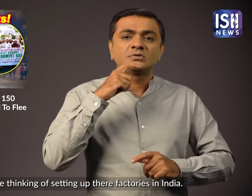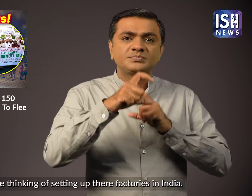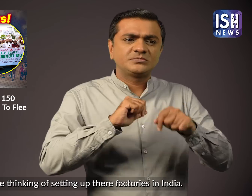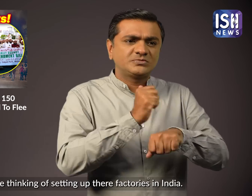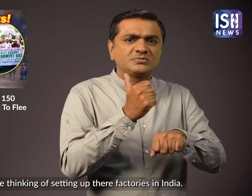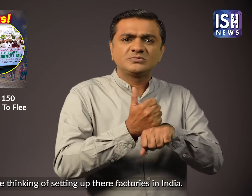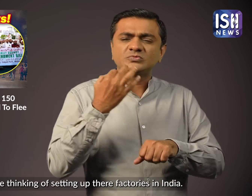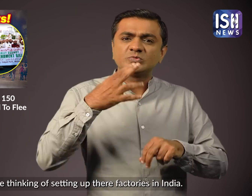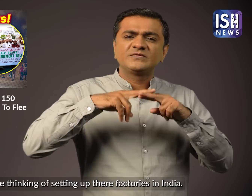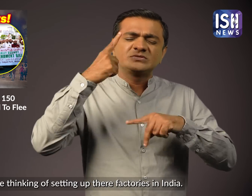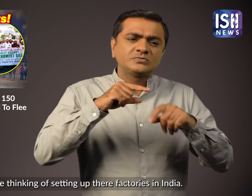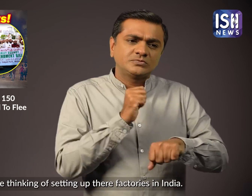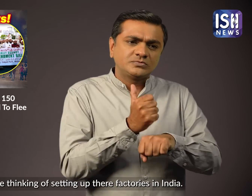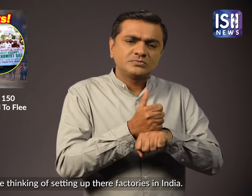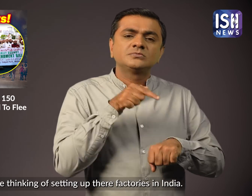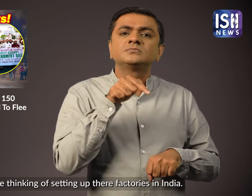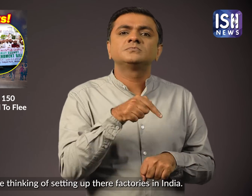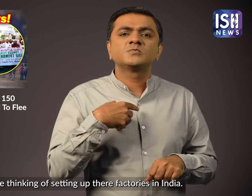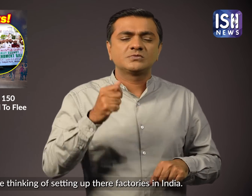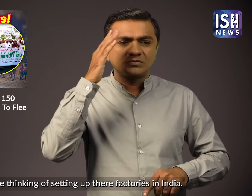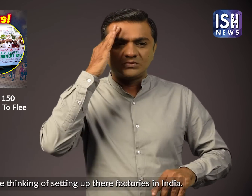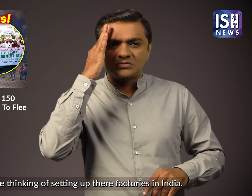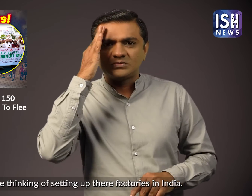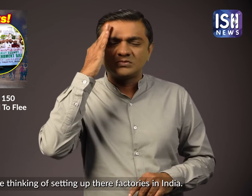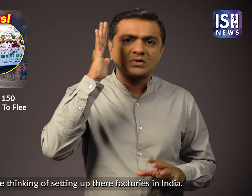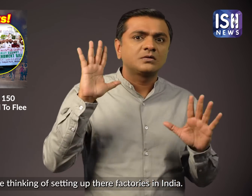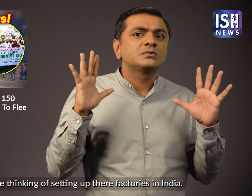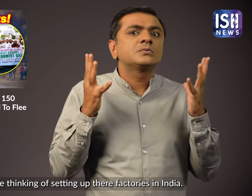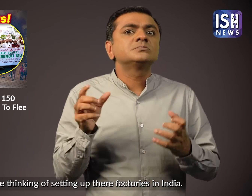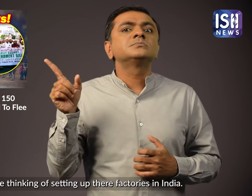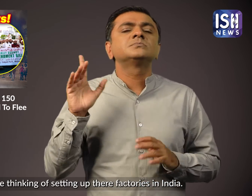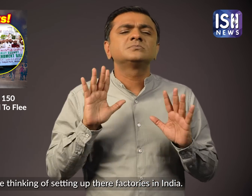as they are thinking of setting up there factories in India.